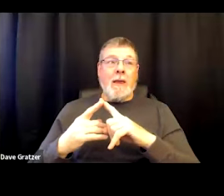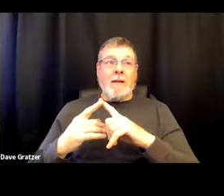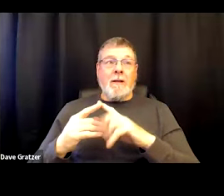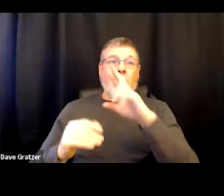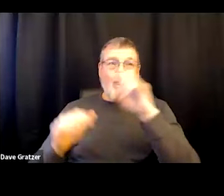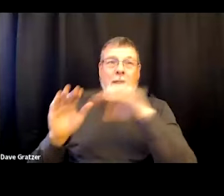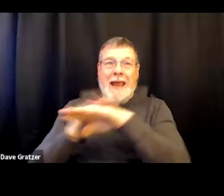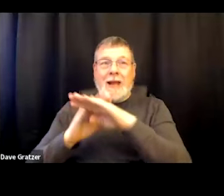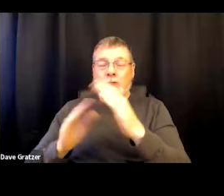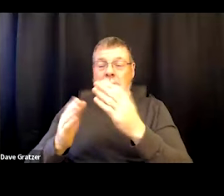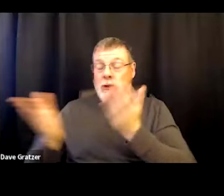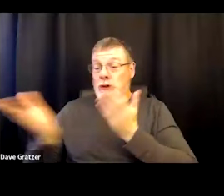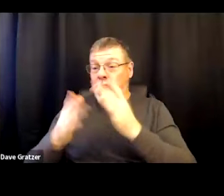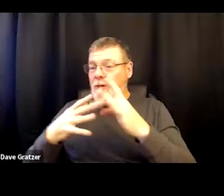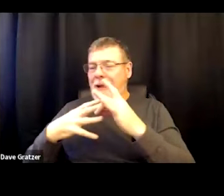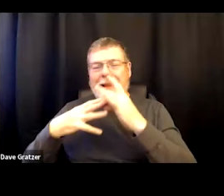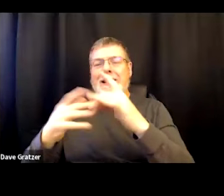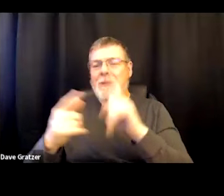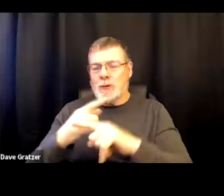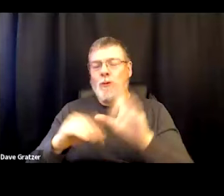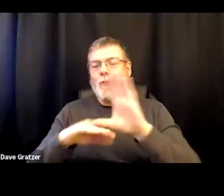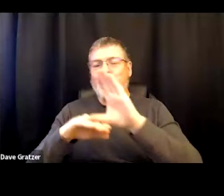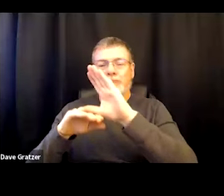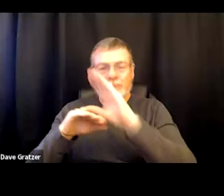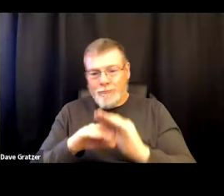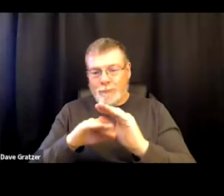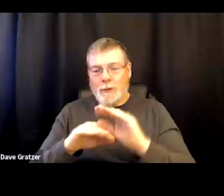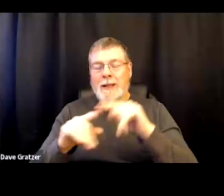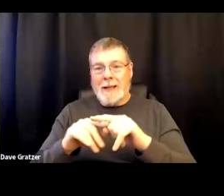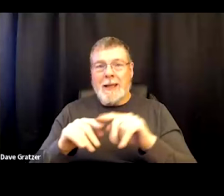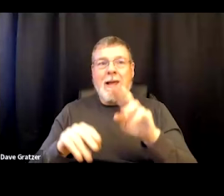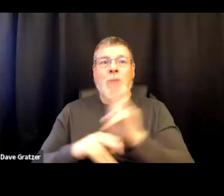lead to very large reductions in substance use and rearrest.